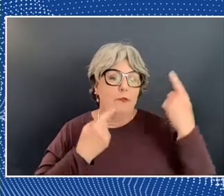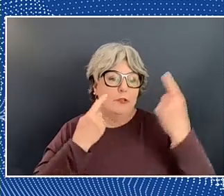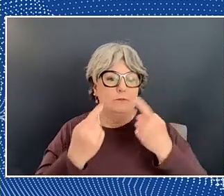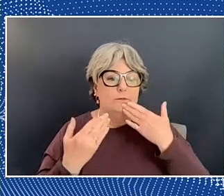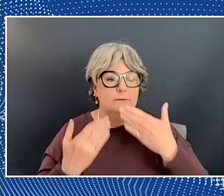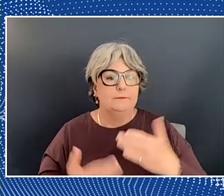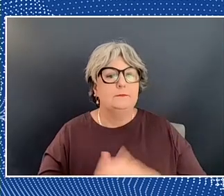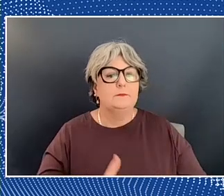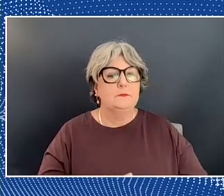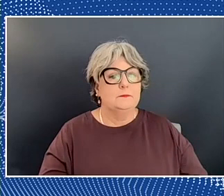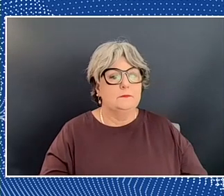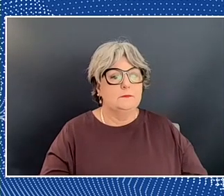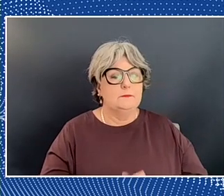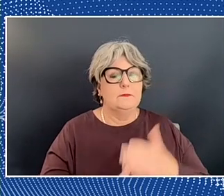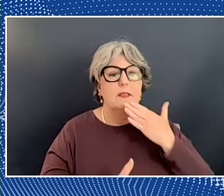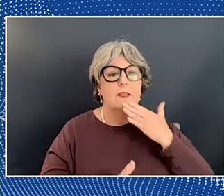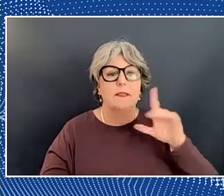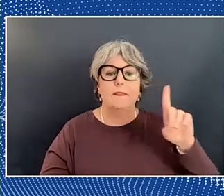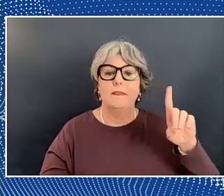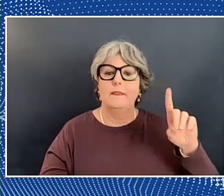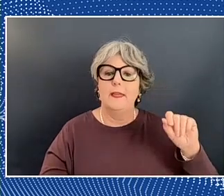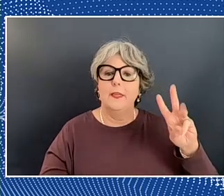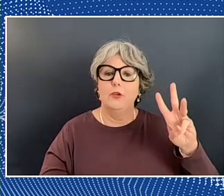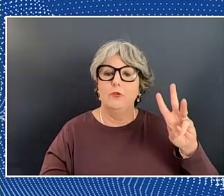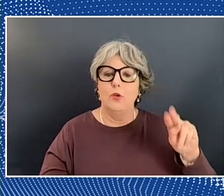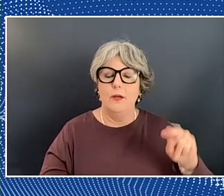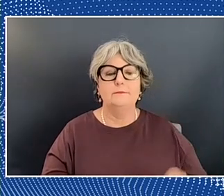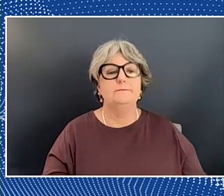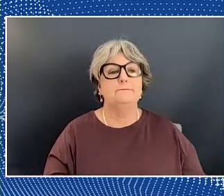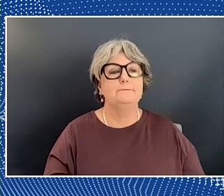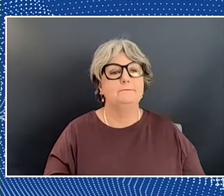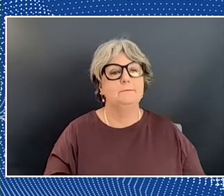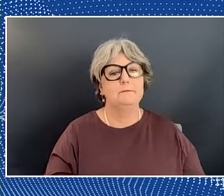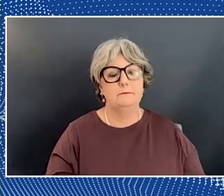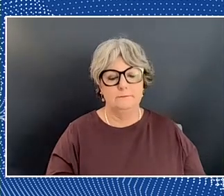Thank you, Dawn. Thank you.